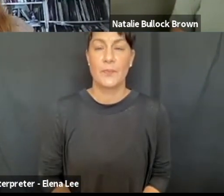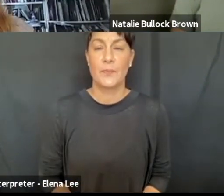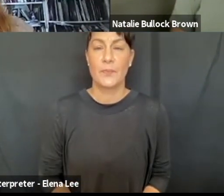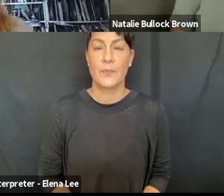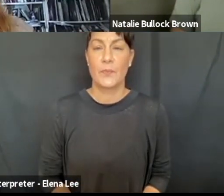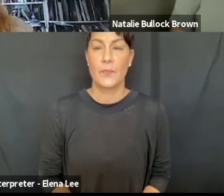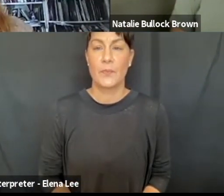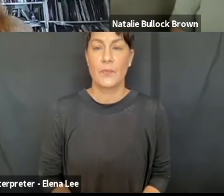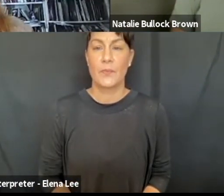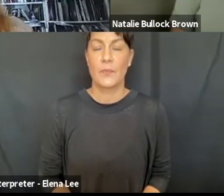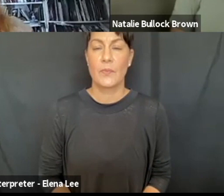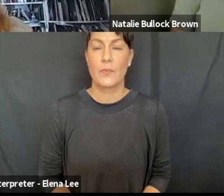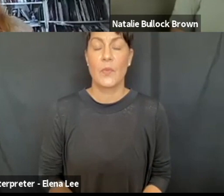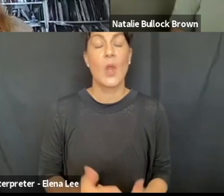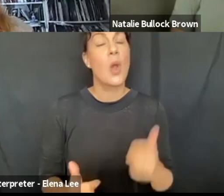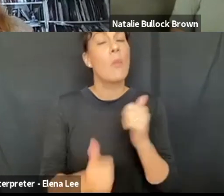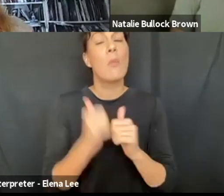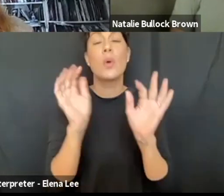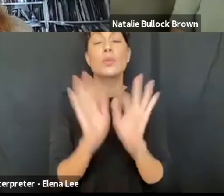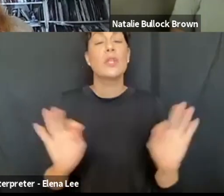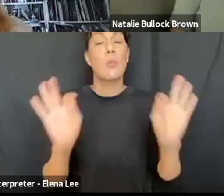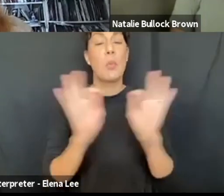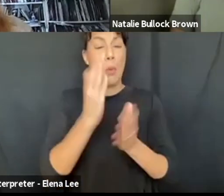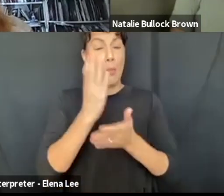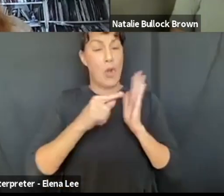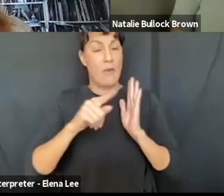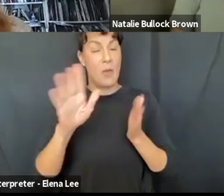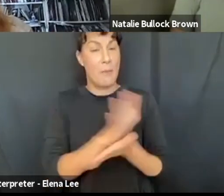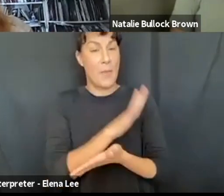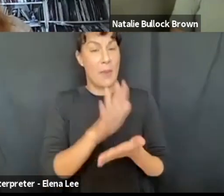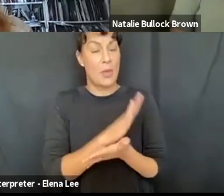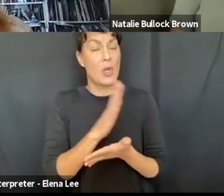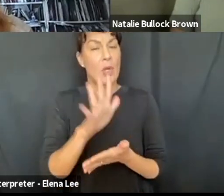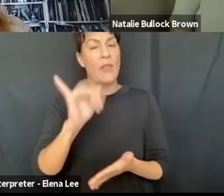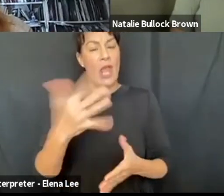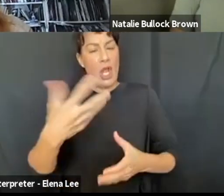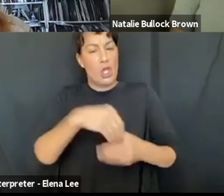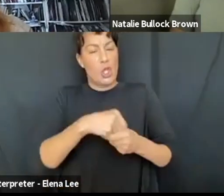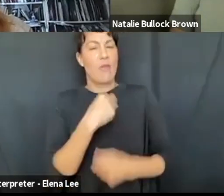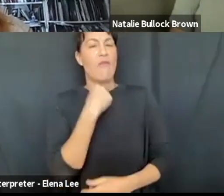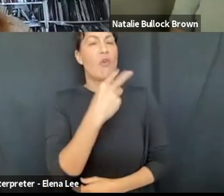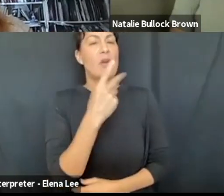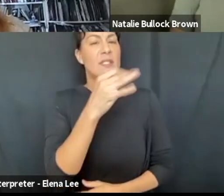The most important aspect of this paper is that it does include the voices of the women. And we try to include a number of quotes